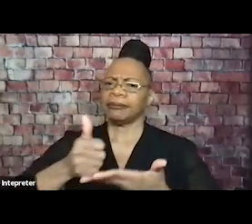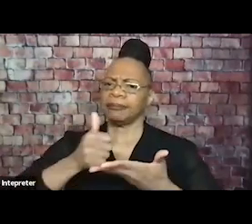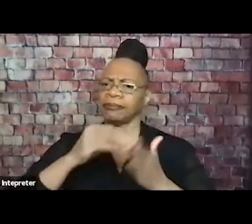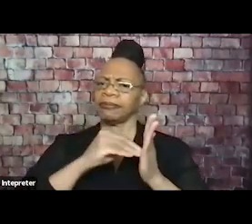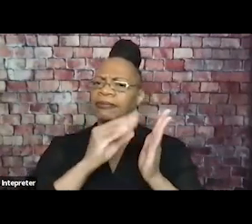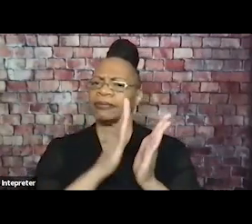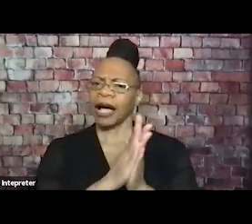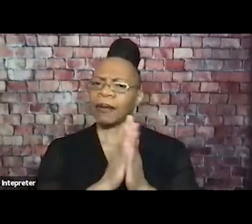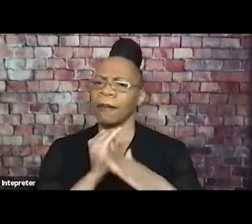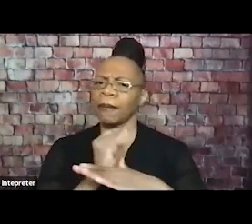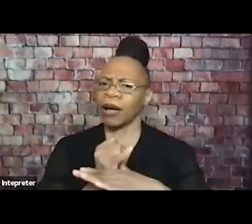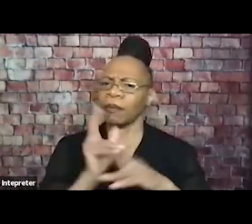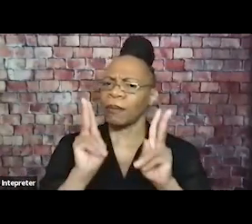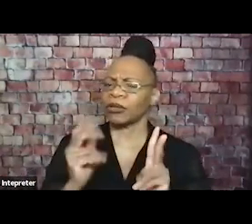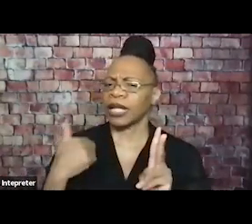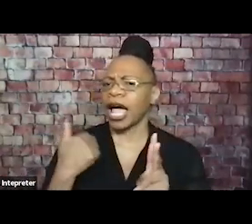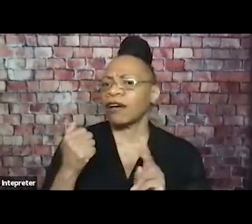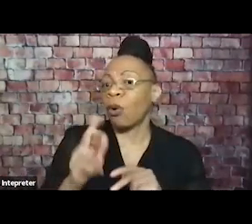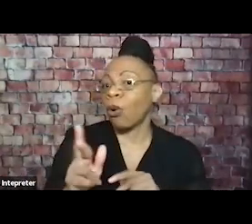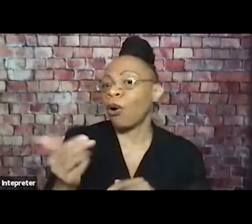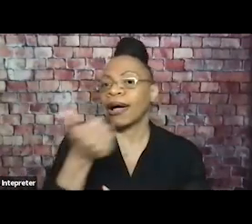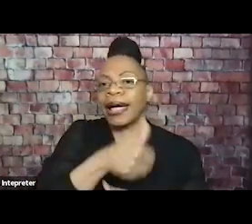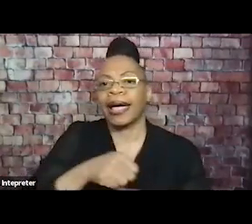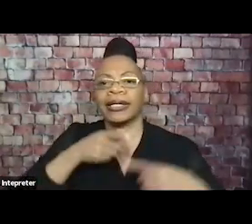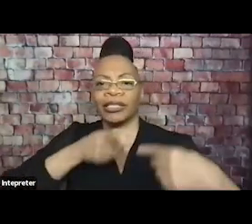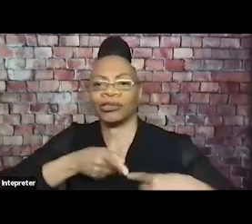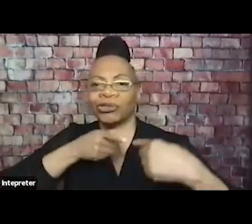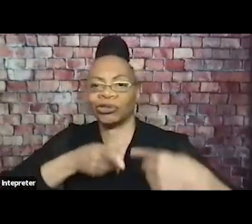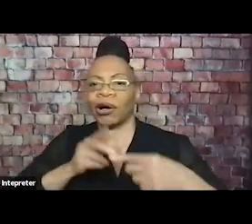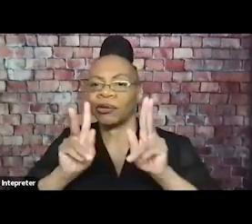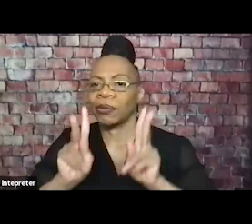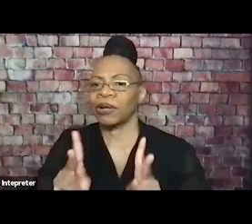any struggles that they had at work. Any things that the employer did